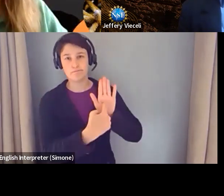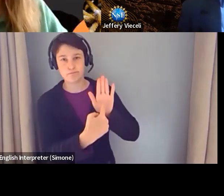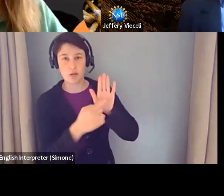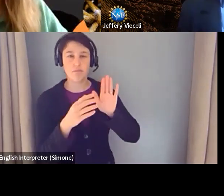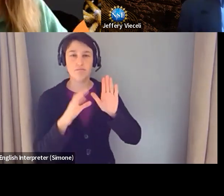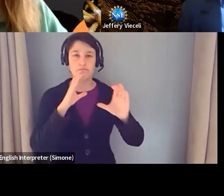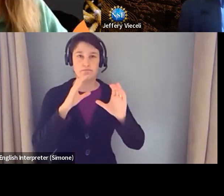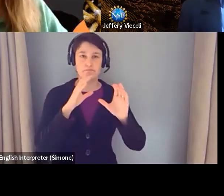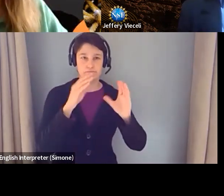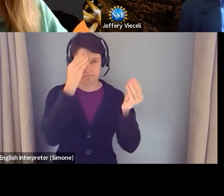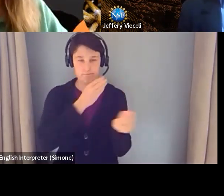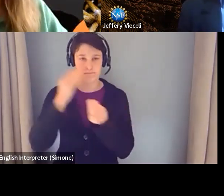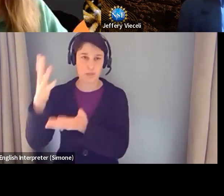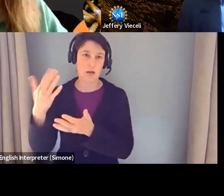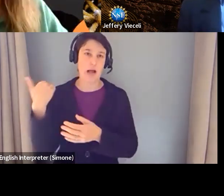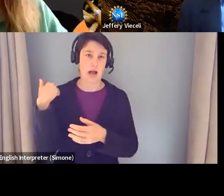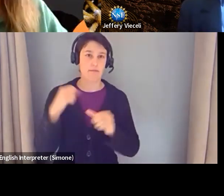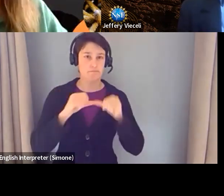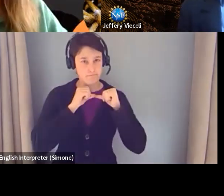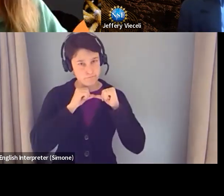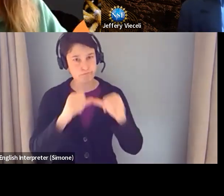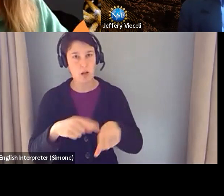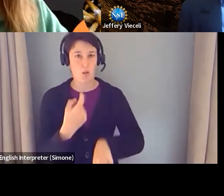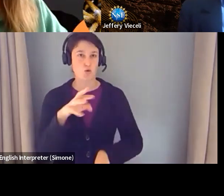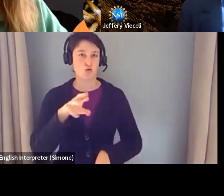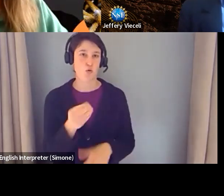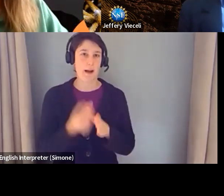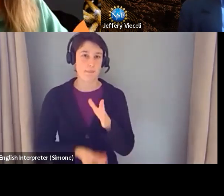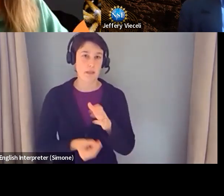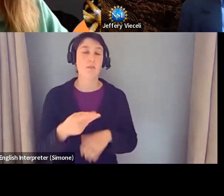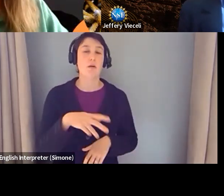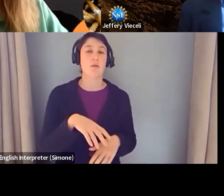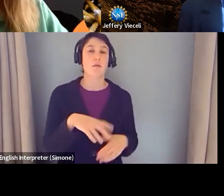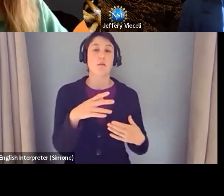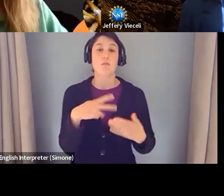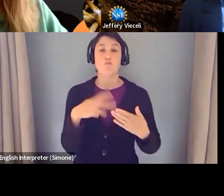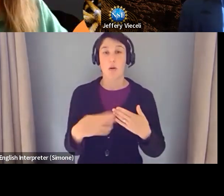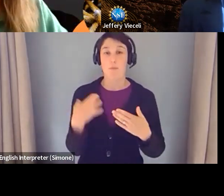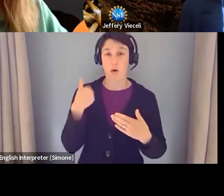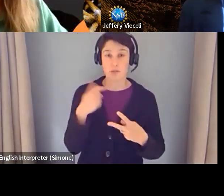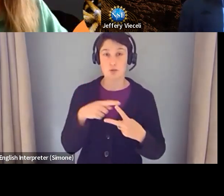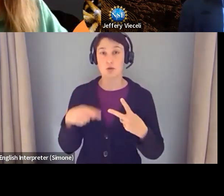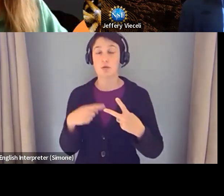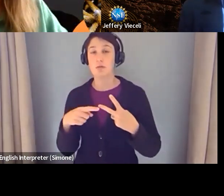that there is a long-term absence. The program officer and the grants officer should then be in contact with me and my team.